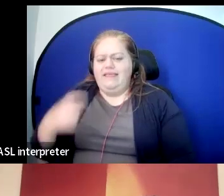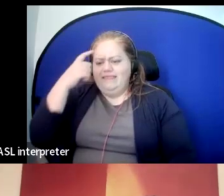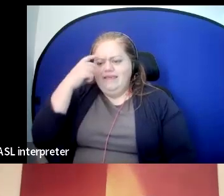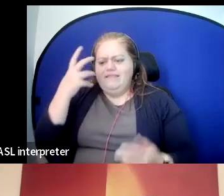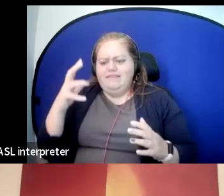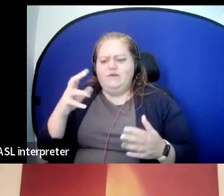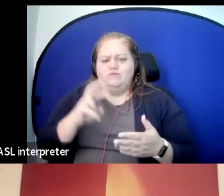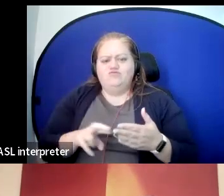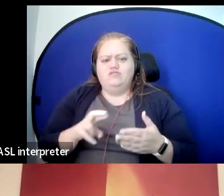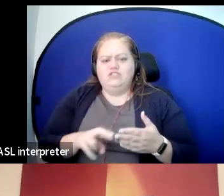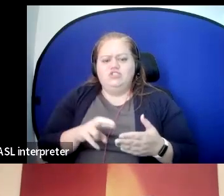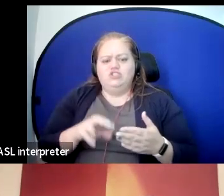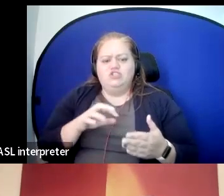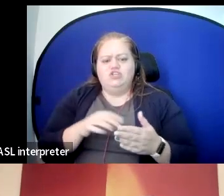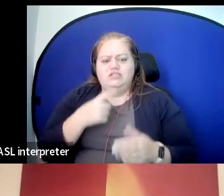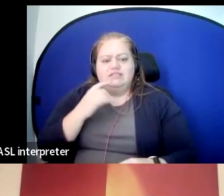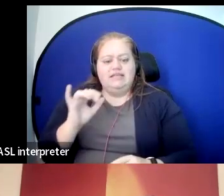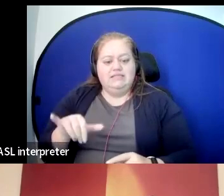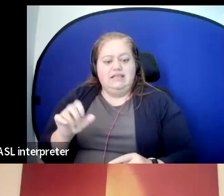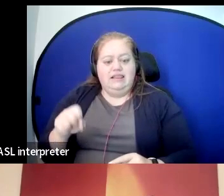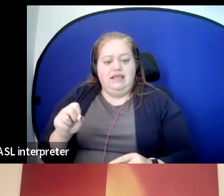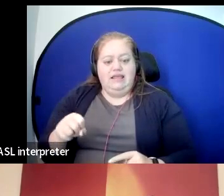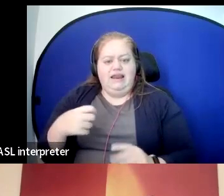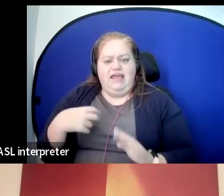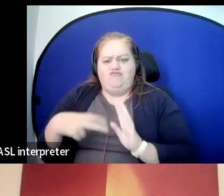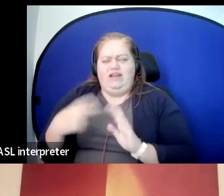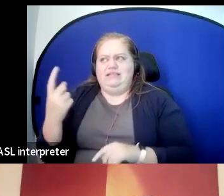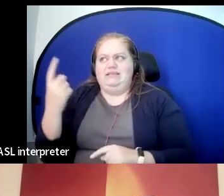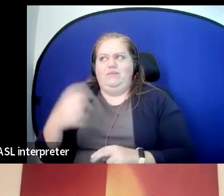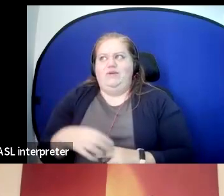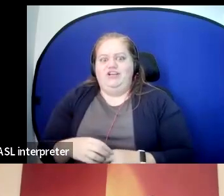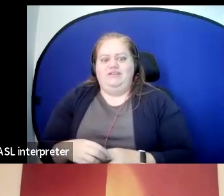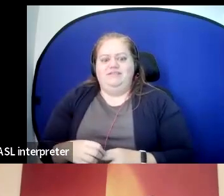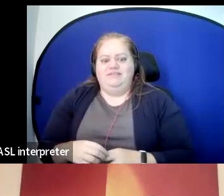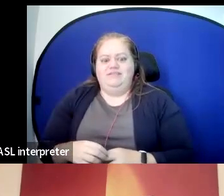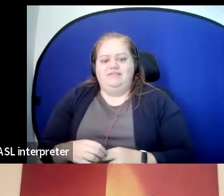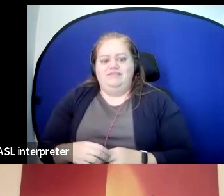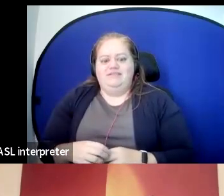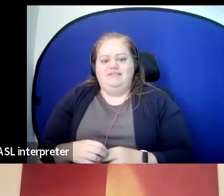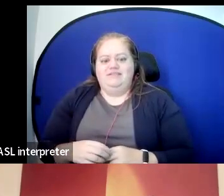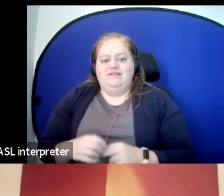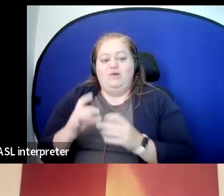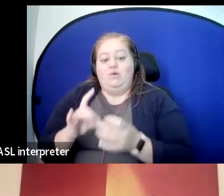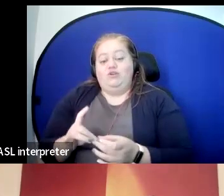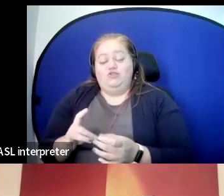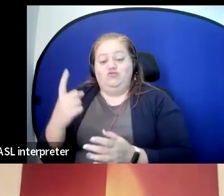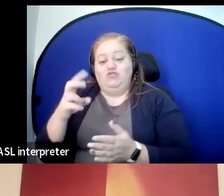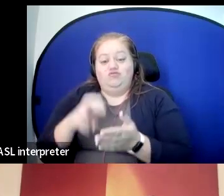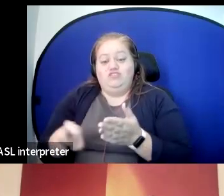that states this. I've read it somewhere, I'm pretty sure. So according to a research paper,